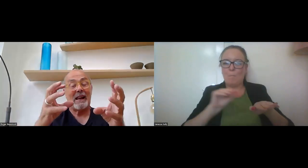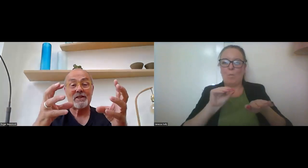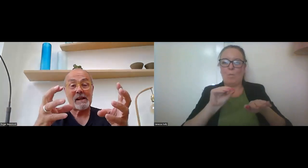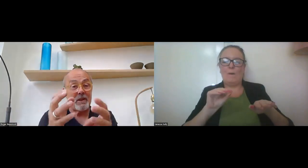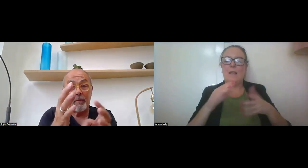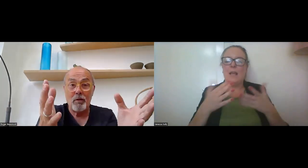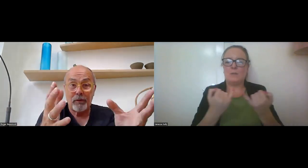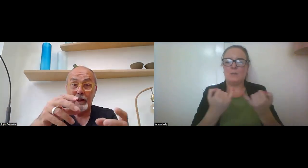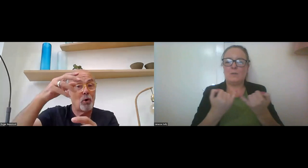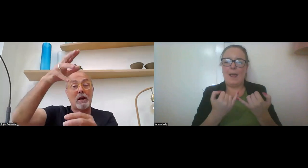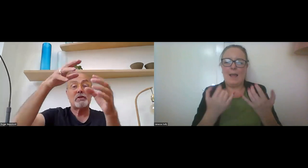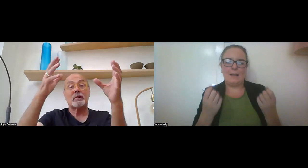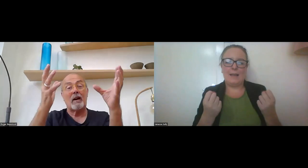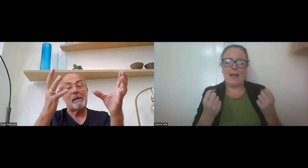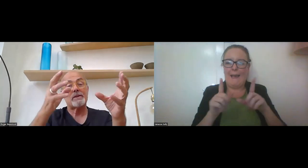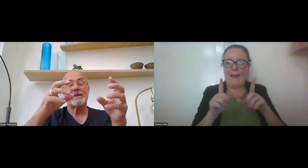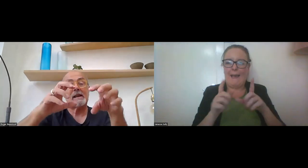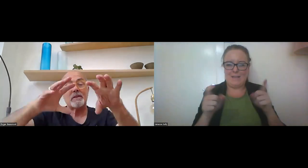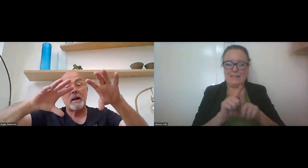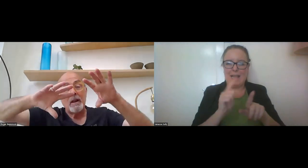at the same time and, hopefully, audio describers at the same time.